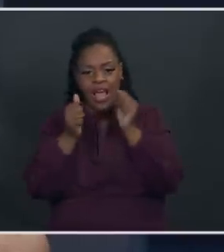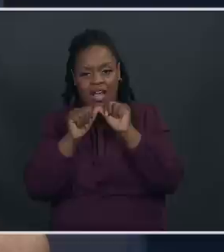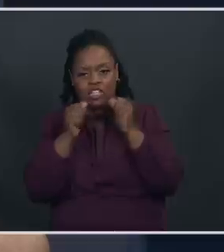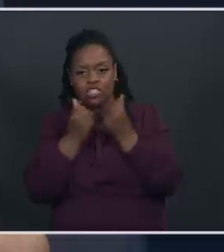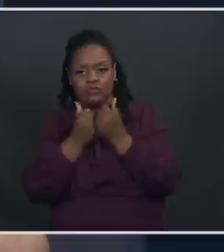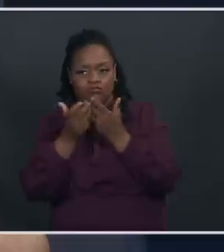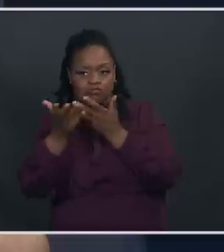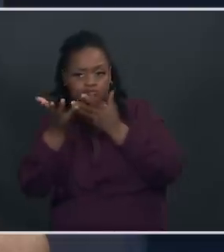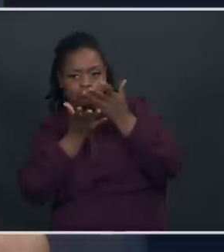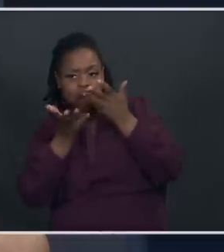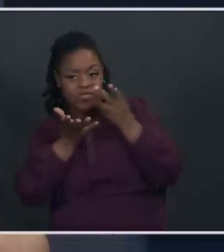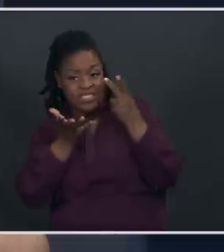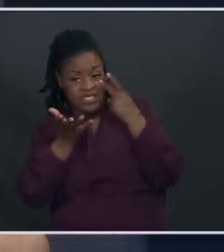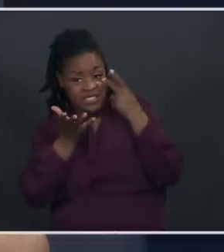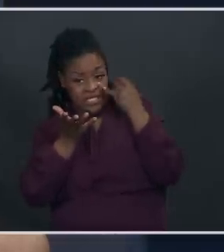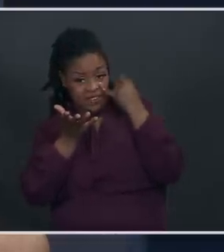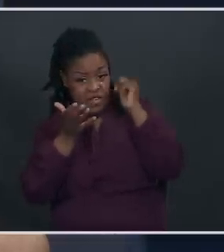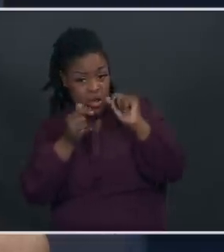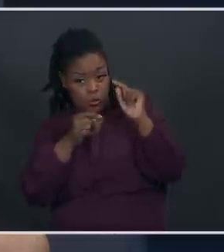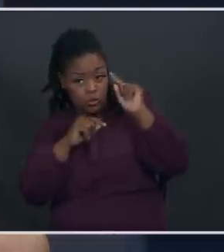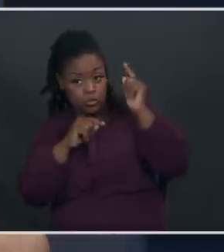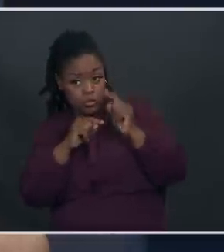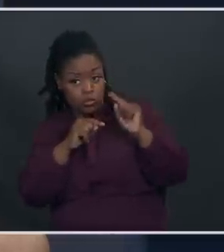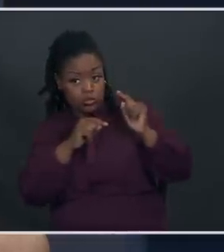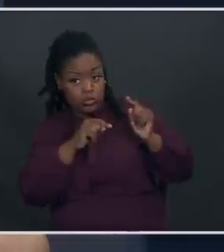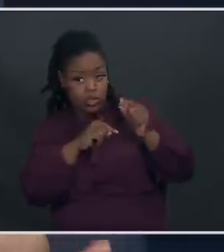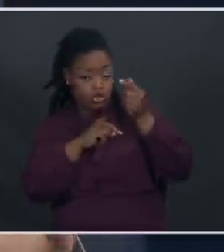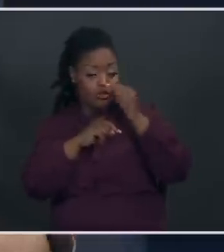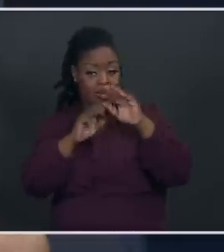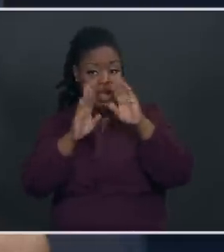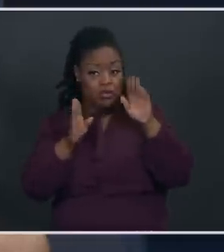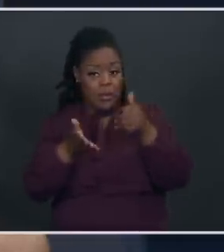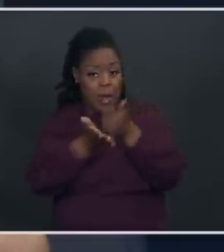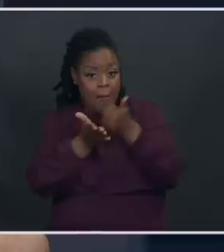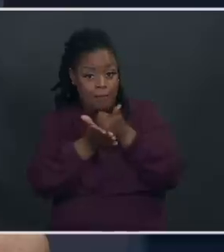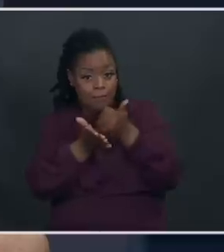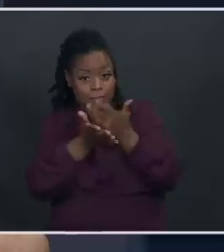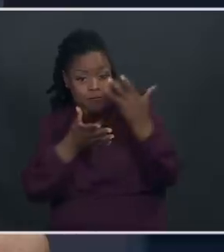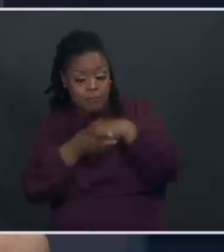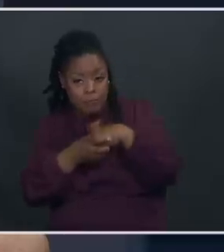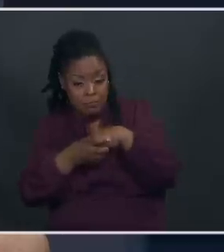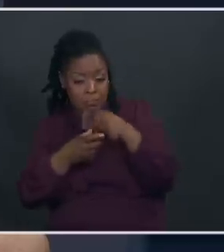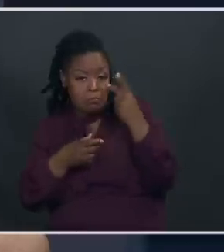and mitigation opportunities there are and also, again, to look at our public lands to make sure